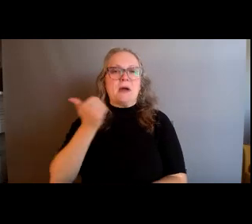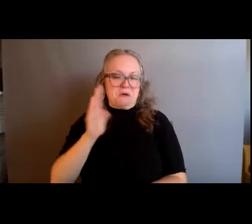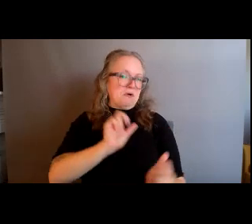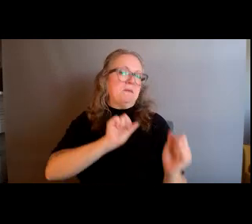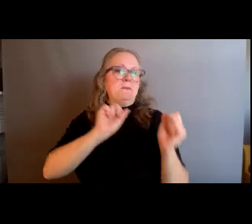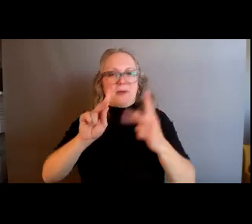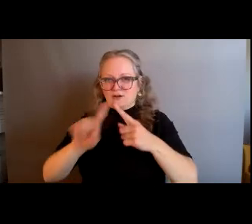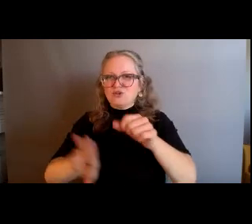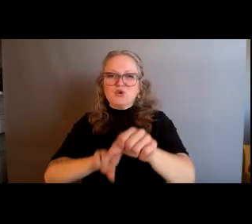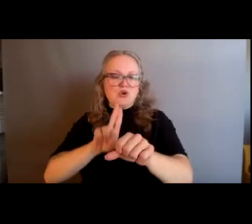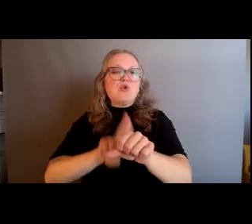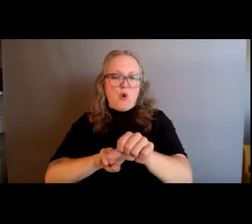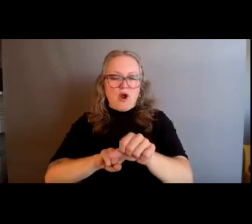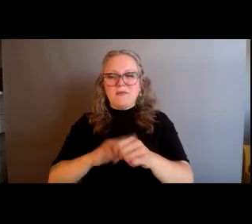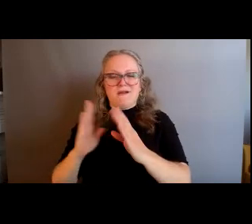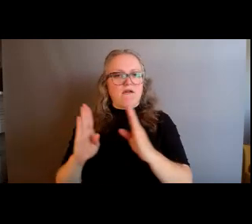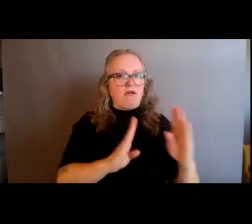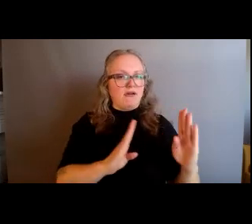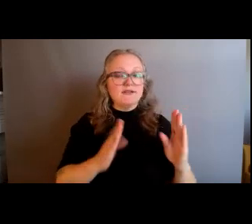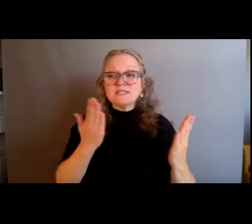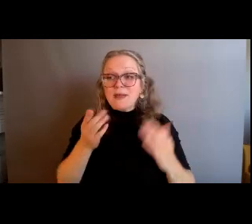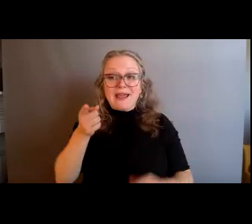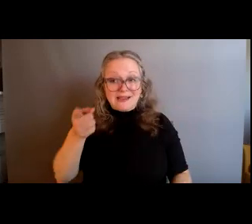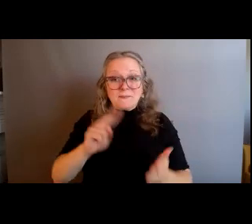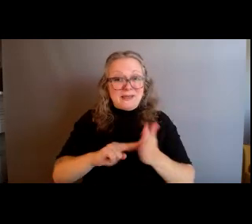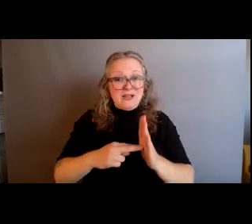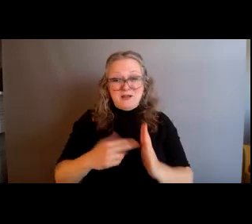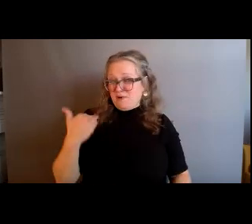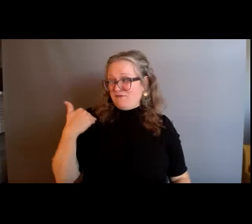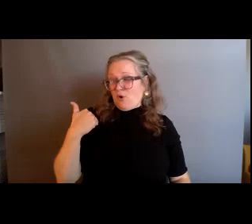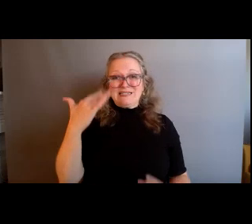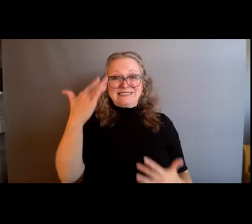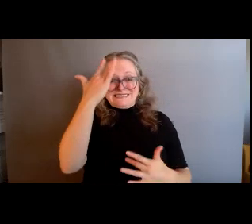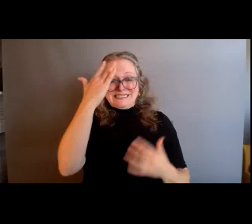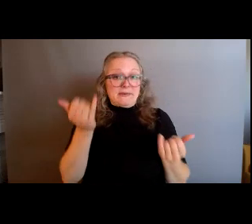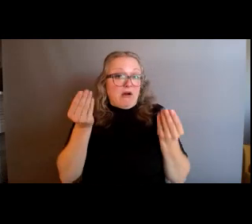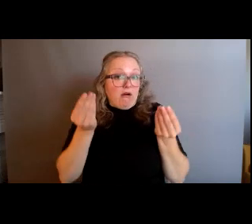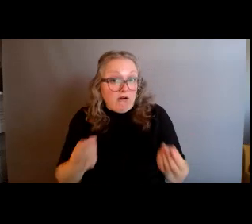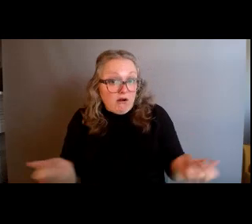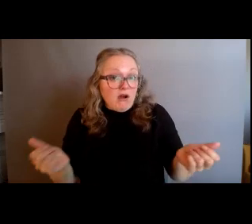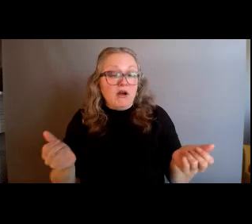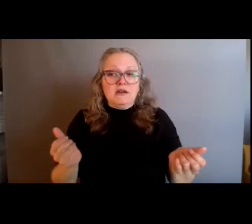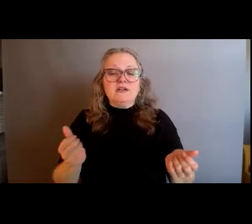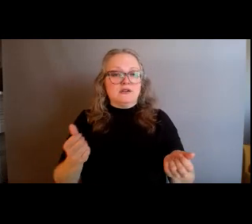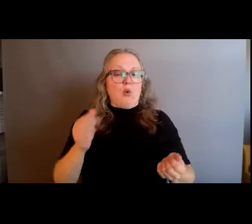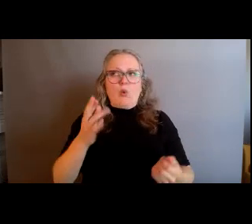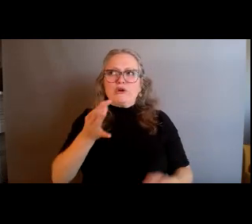So it could be the resolution of something. Or the indication that something's coming on.